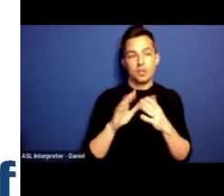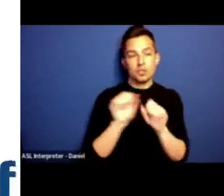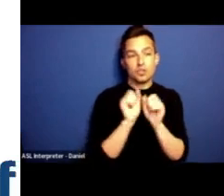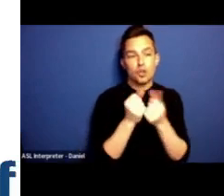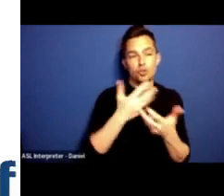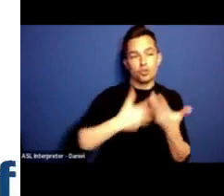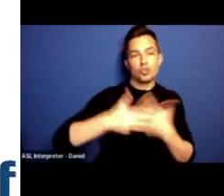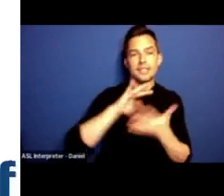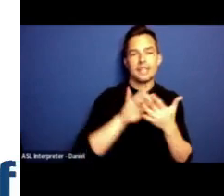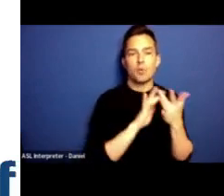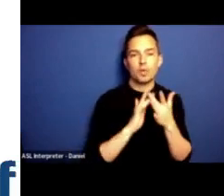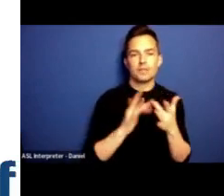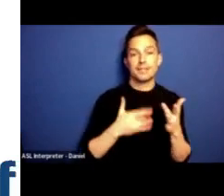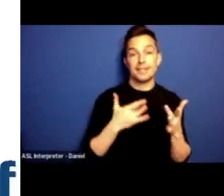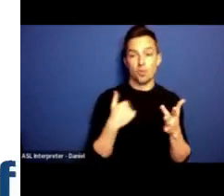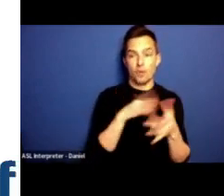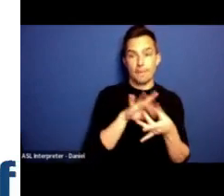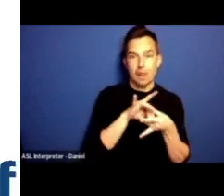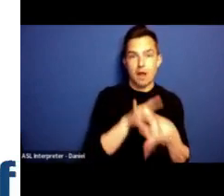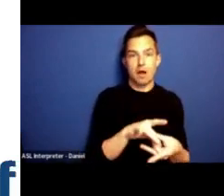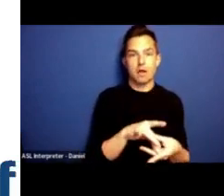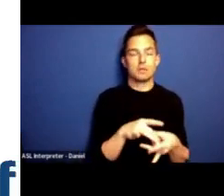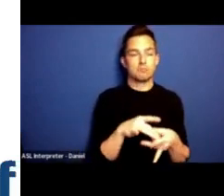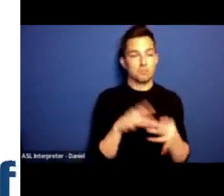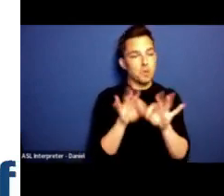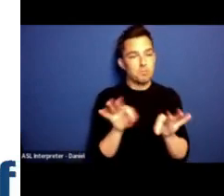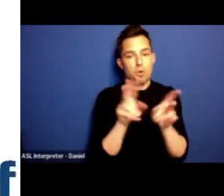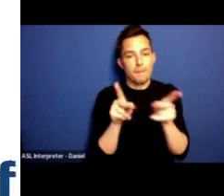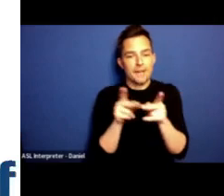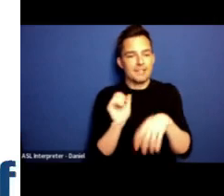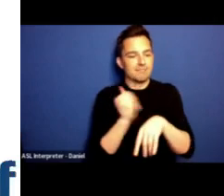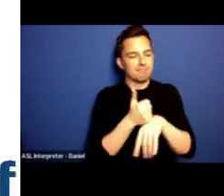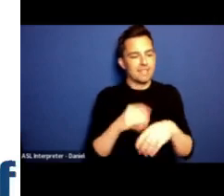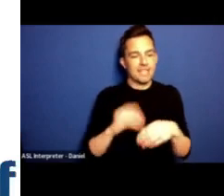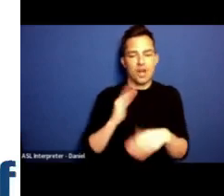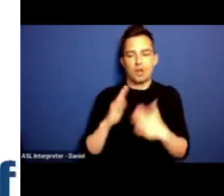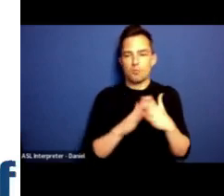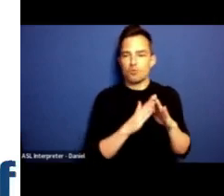sense that we belong, and that we have an important place in our communities, our health, as